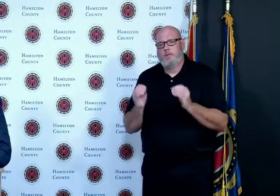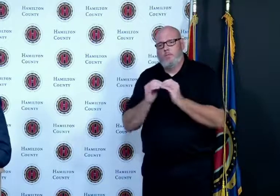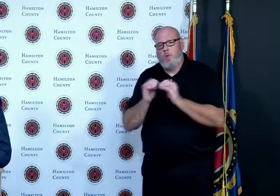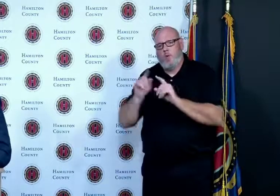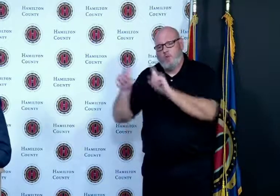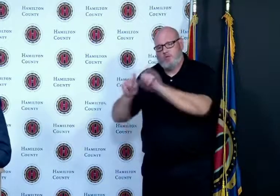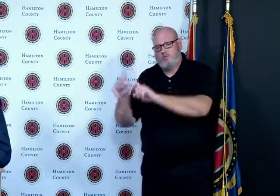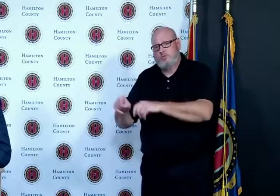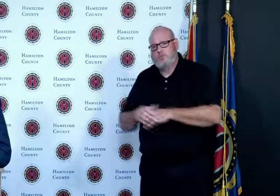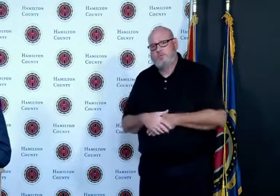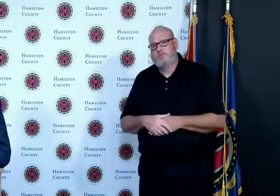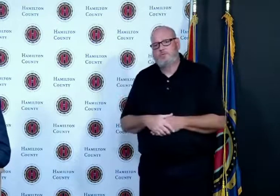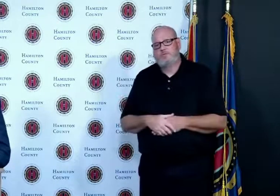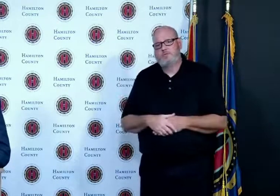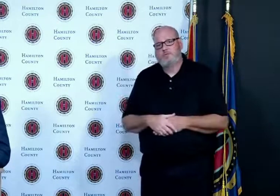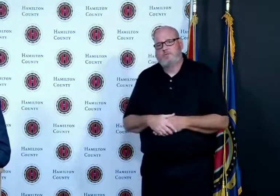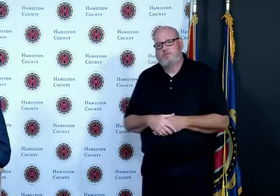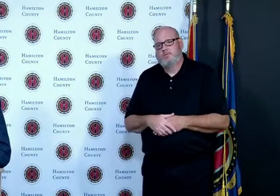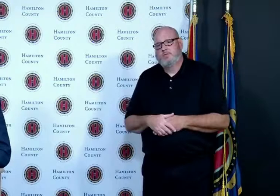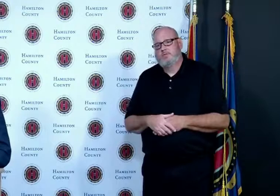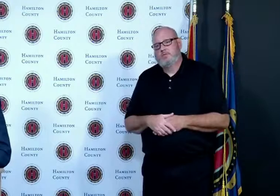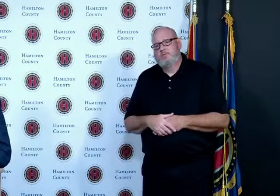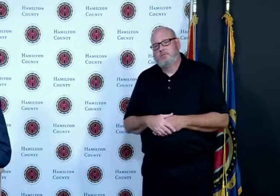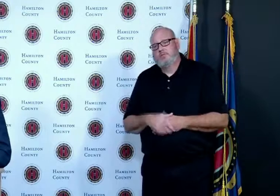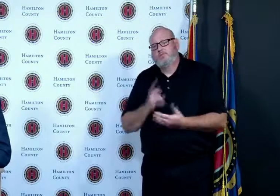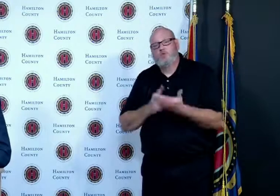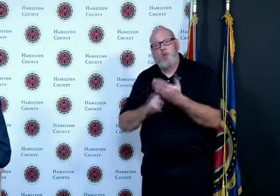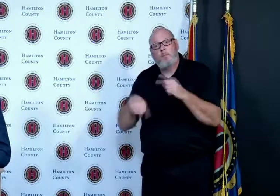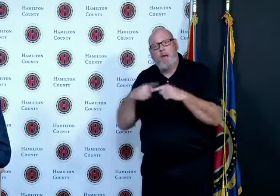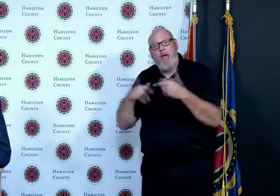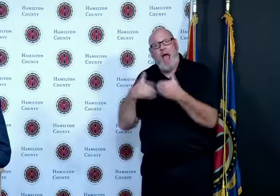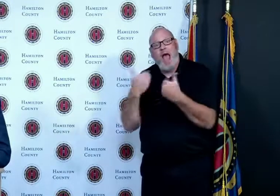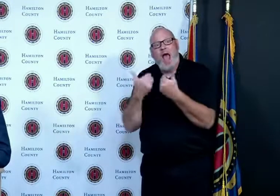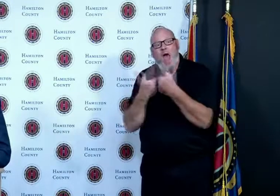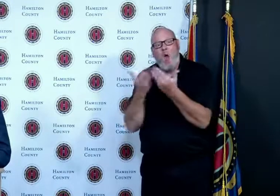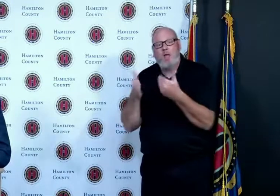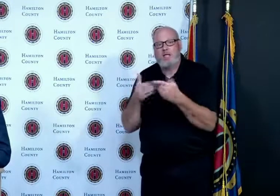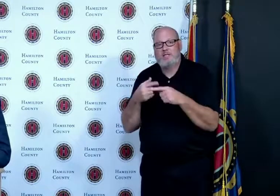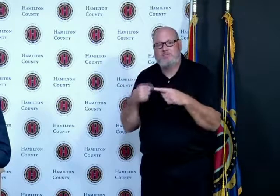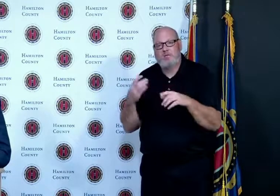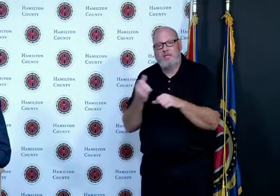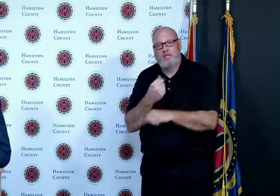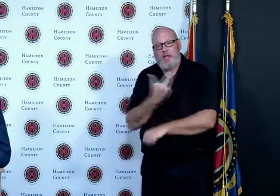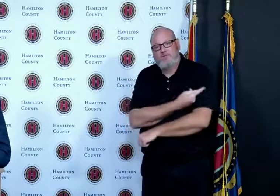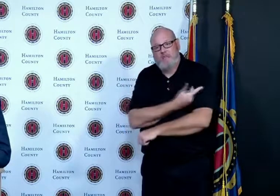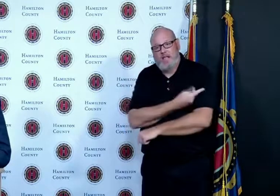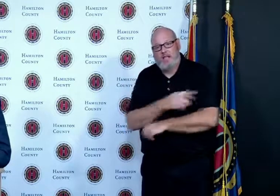is now to get a vaccine I'm wondering about your thoughts about asking the Governor to increase